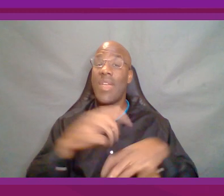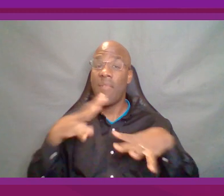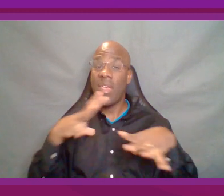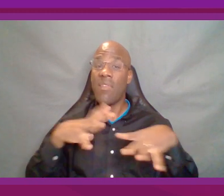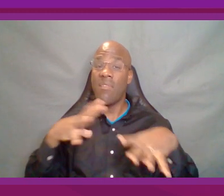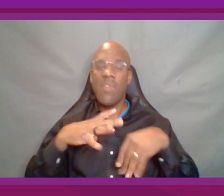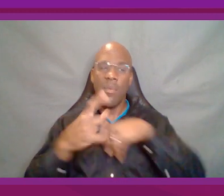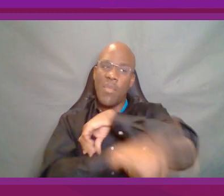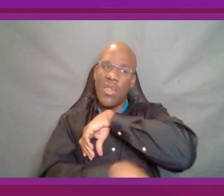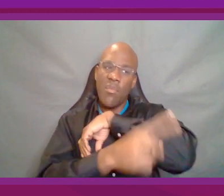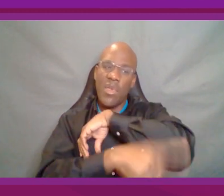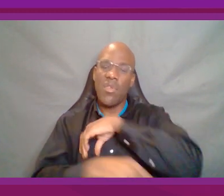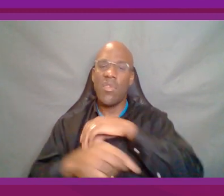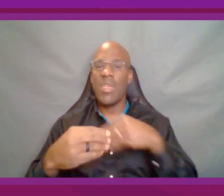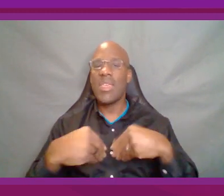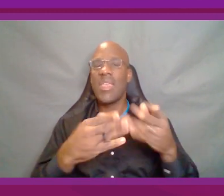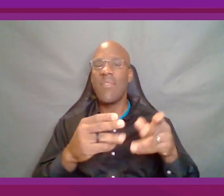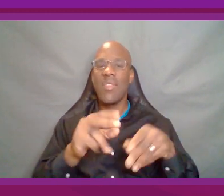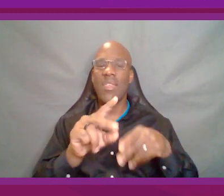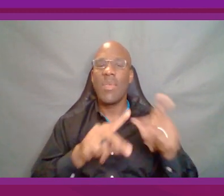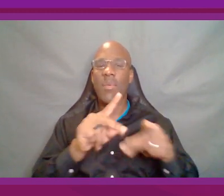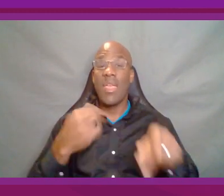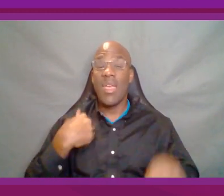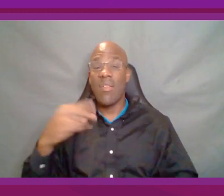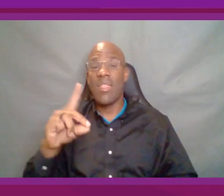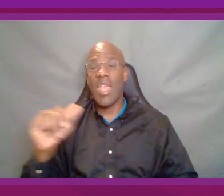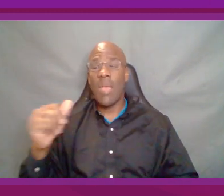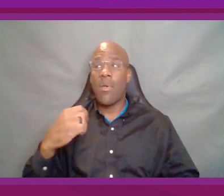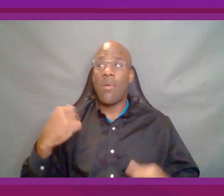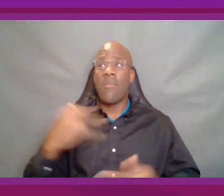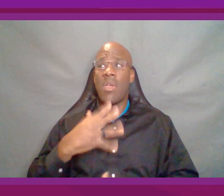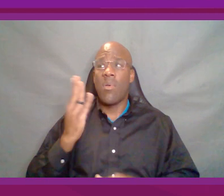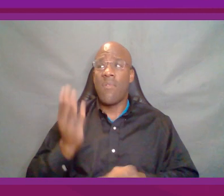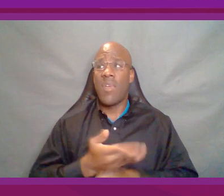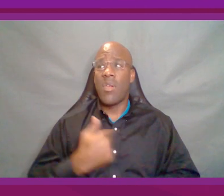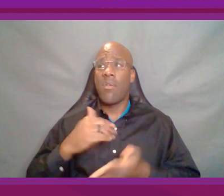and all of these often cause disabled people to live with Incredible fear of losing their